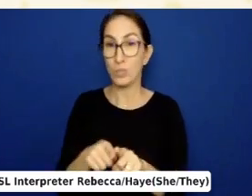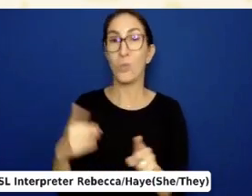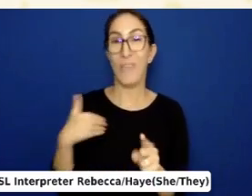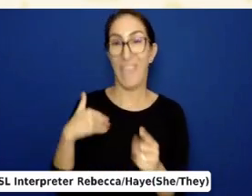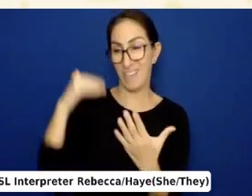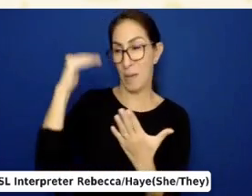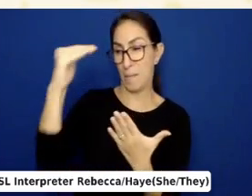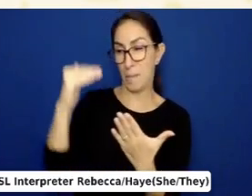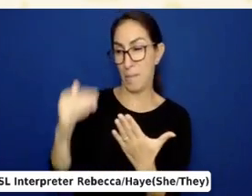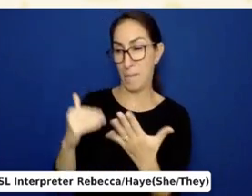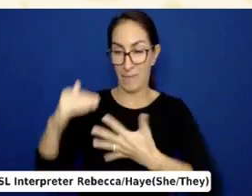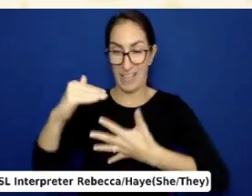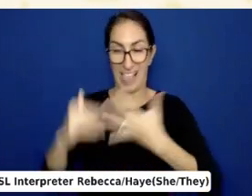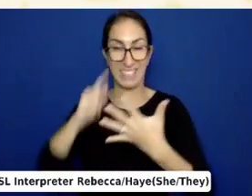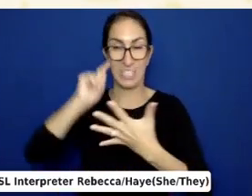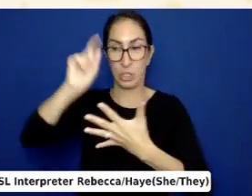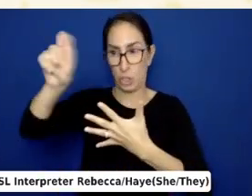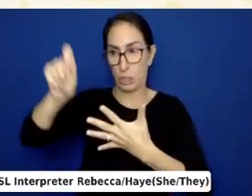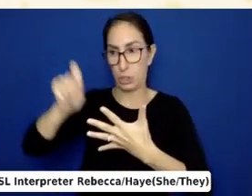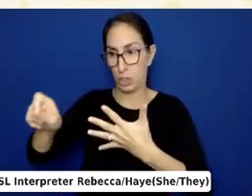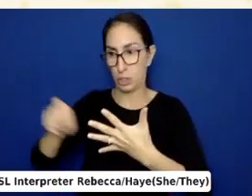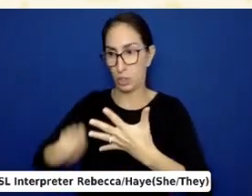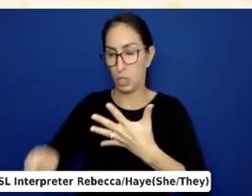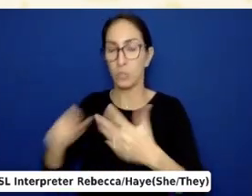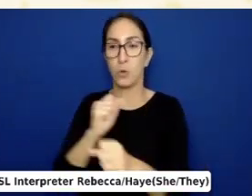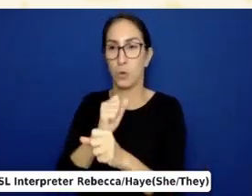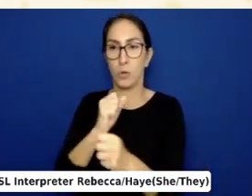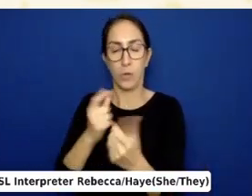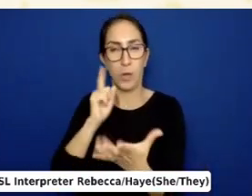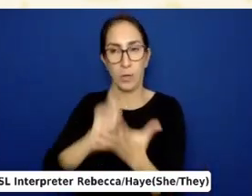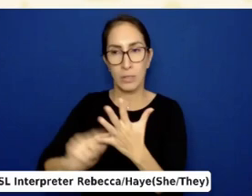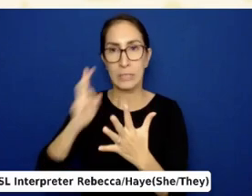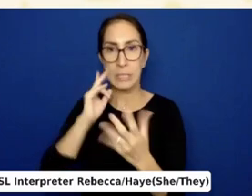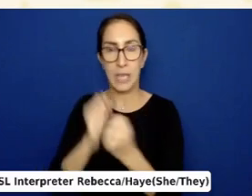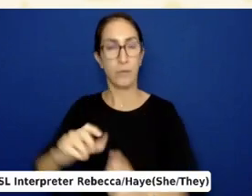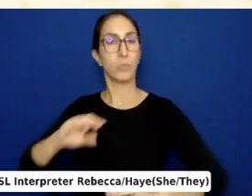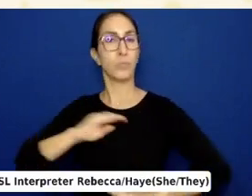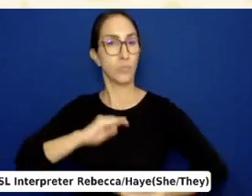to just create, like, the first visualization the best way possible.